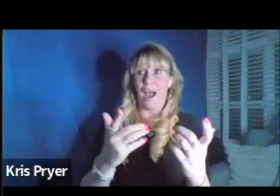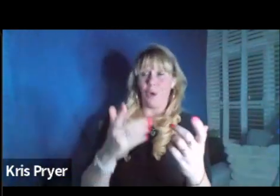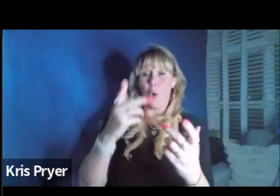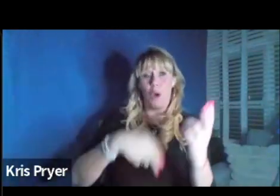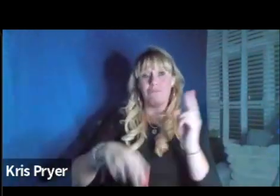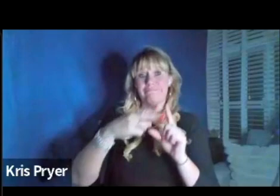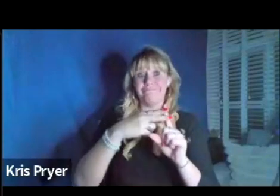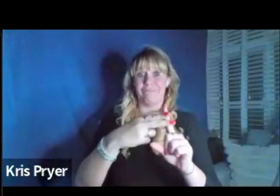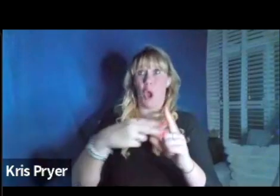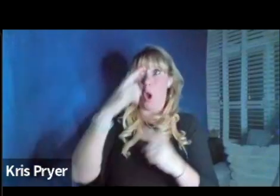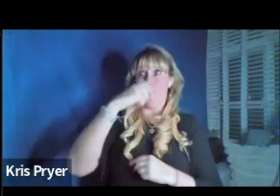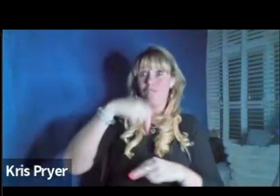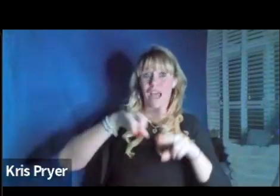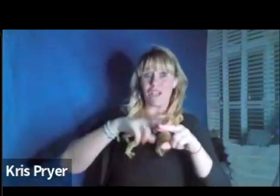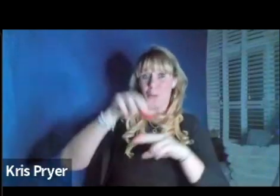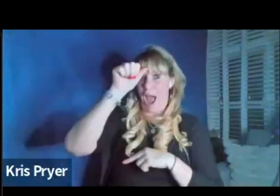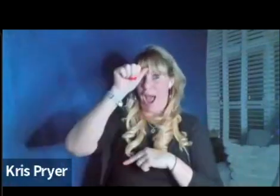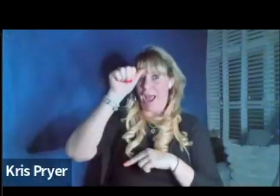I like a dyke to be a dyke